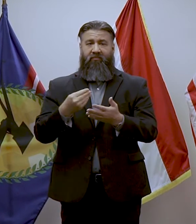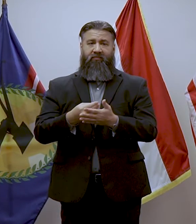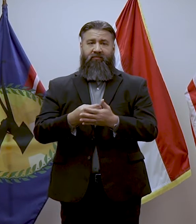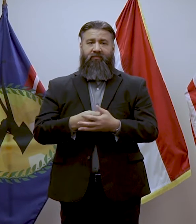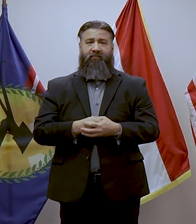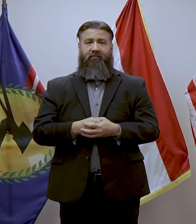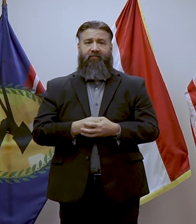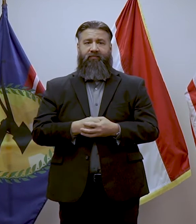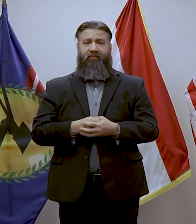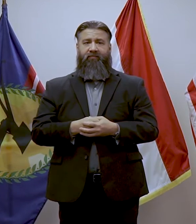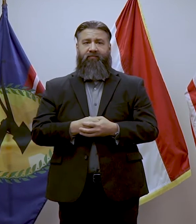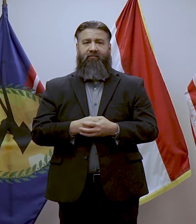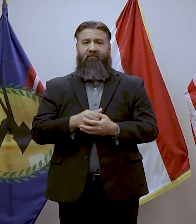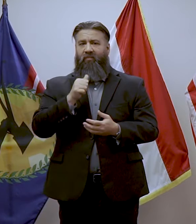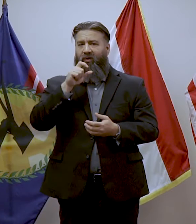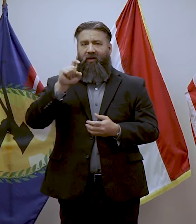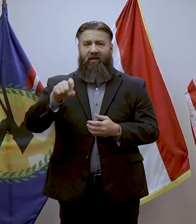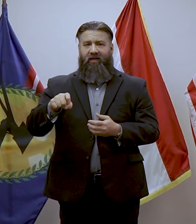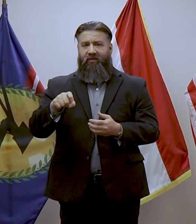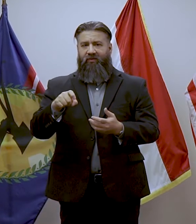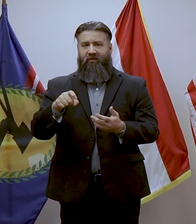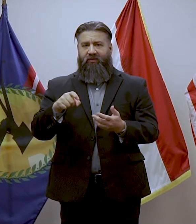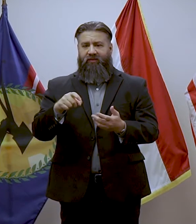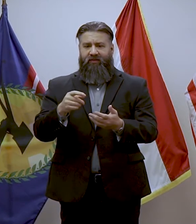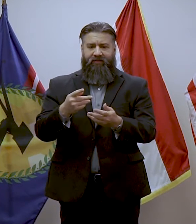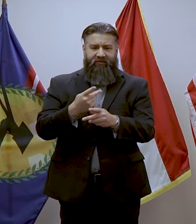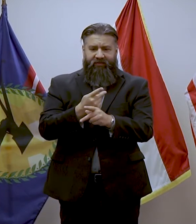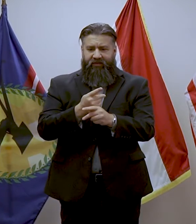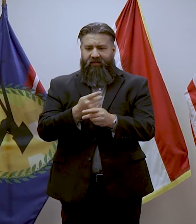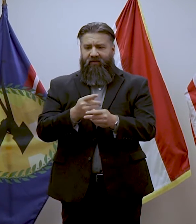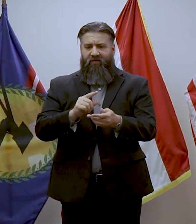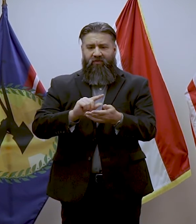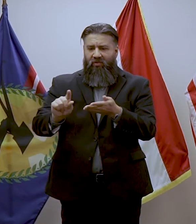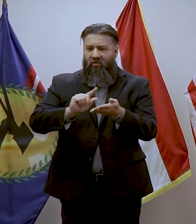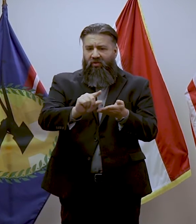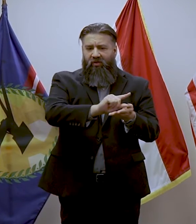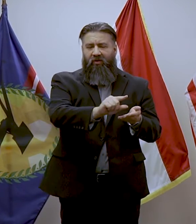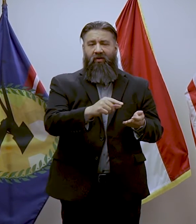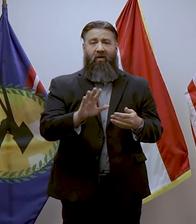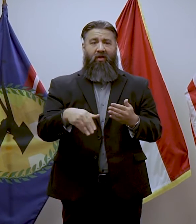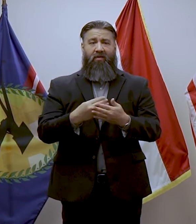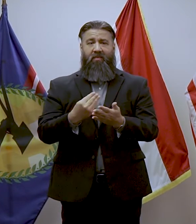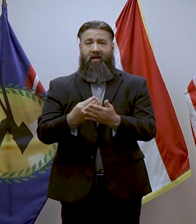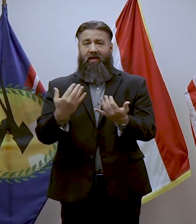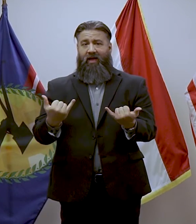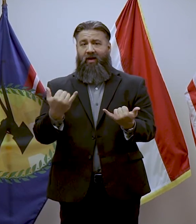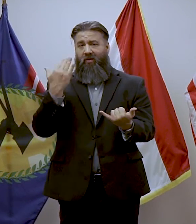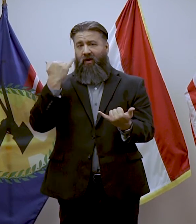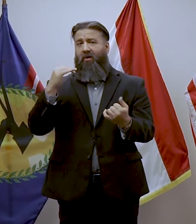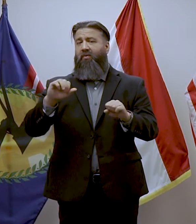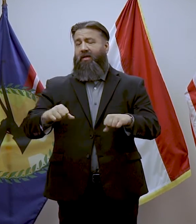So as there is no need to go through all the funds now when we may need some of these dollars over the next few years,